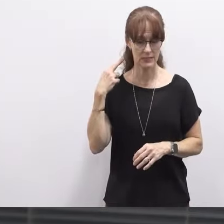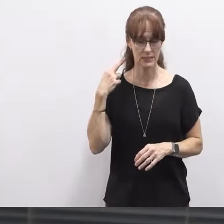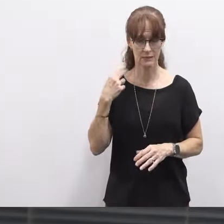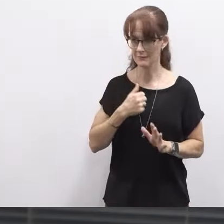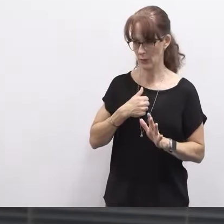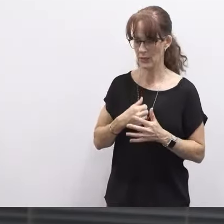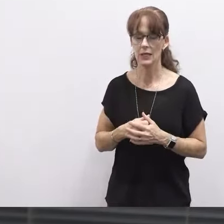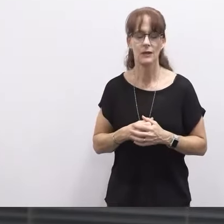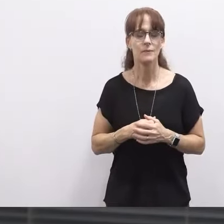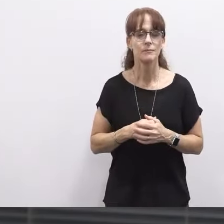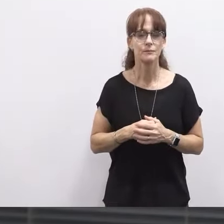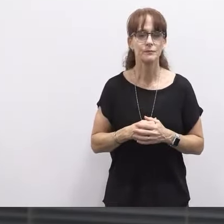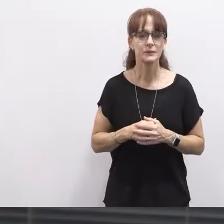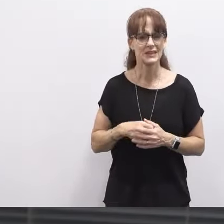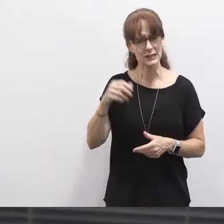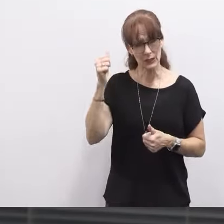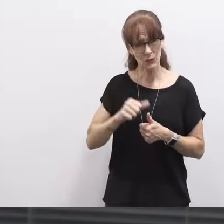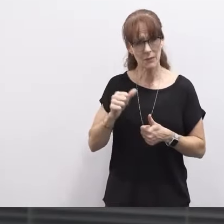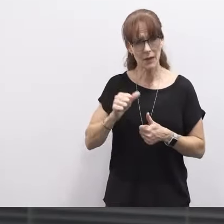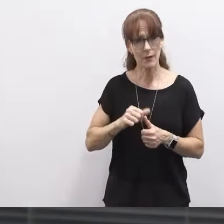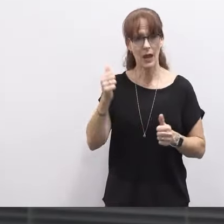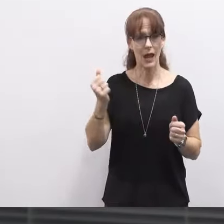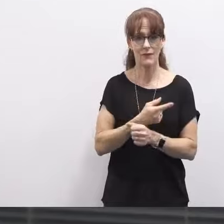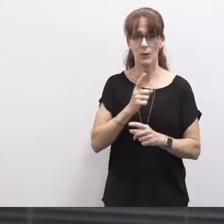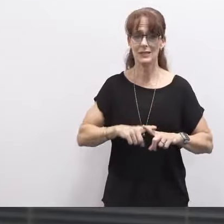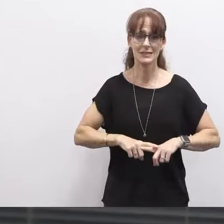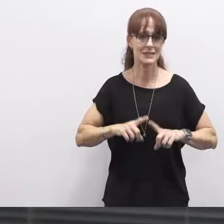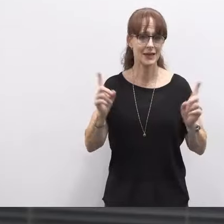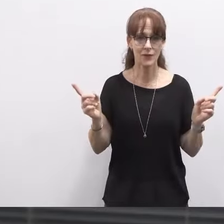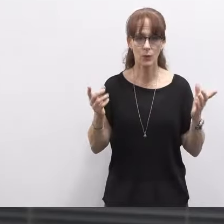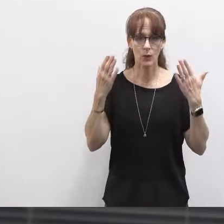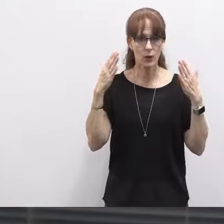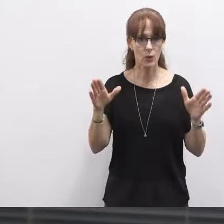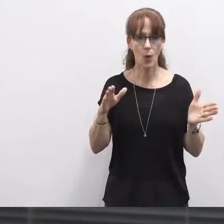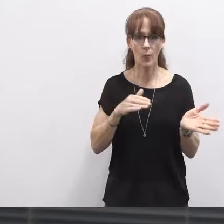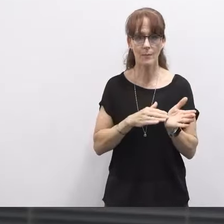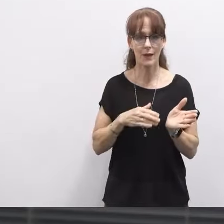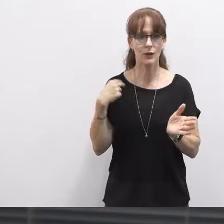We have to remember that everyone is different. We don't know the medical histories of everybody,